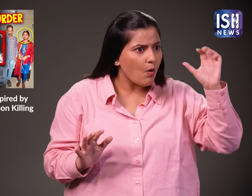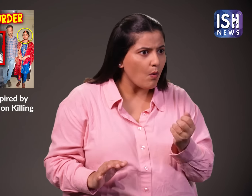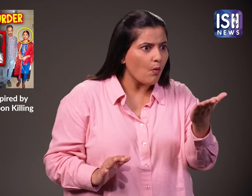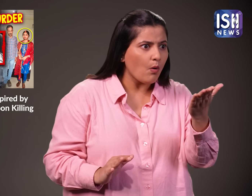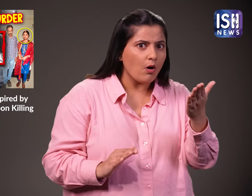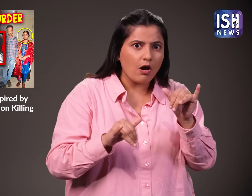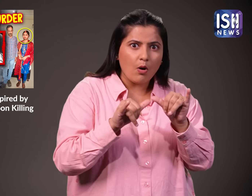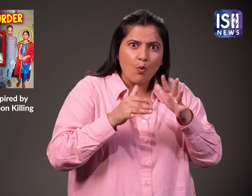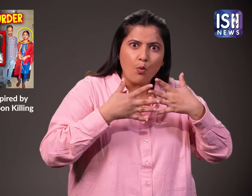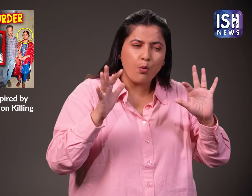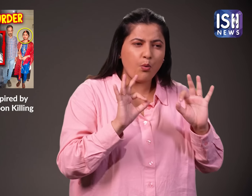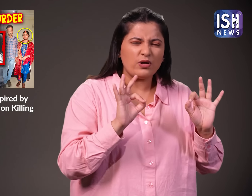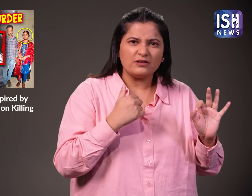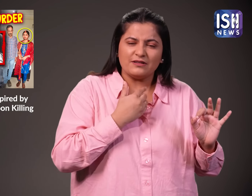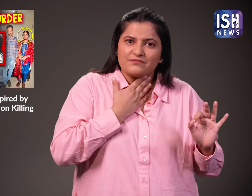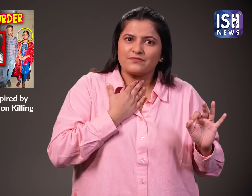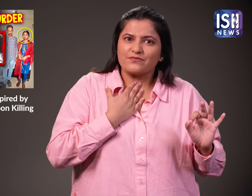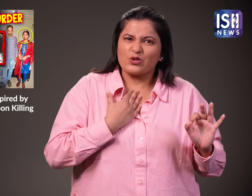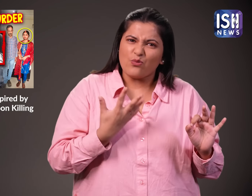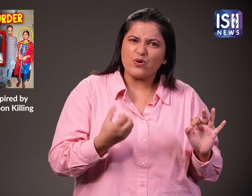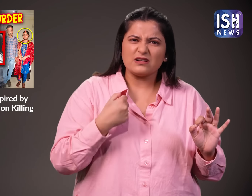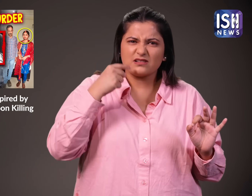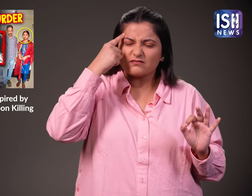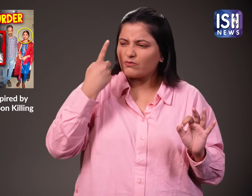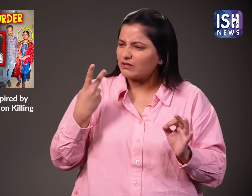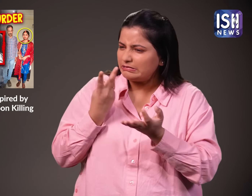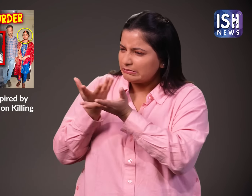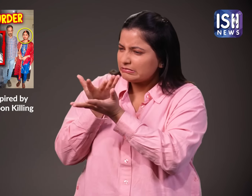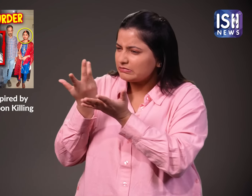But once they learned about the vast land holdings, they plotted a plan.